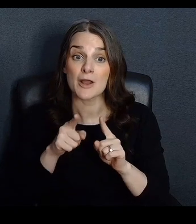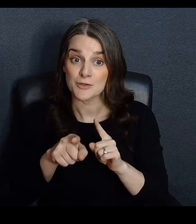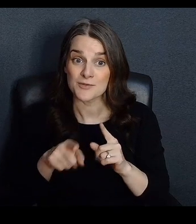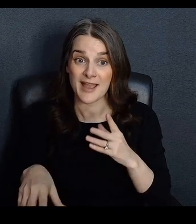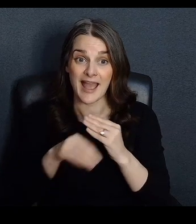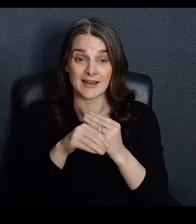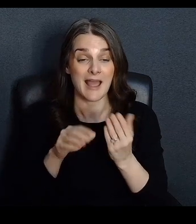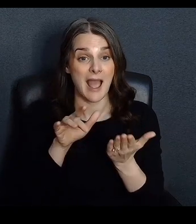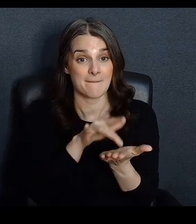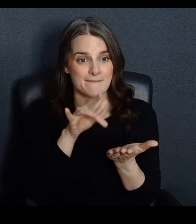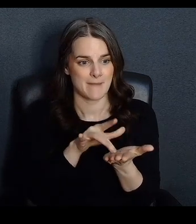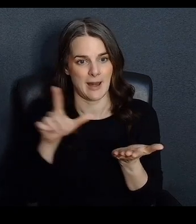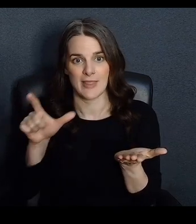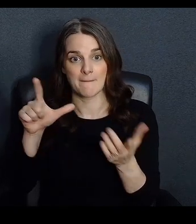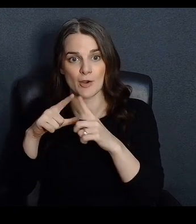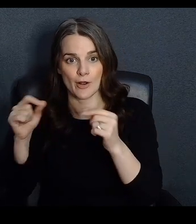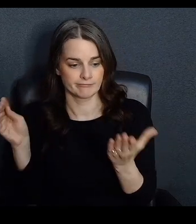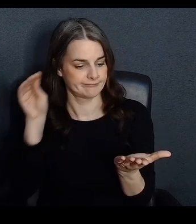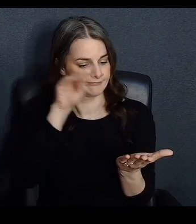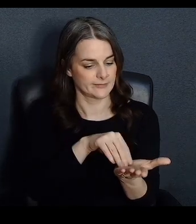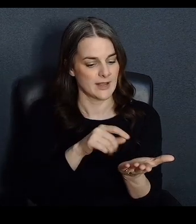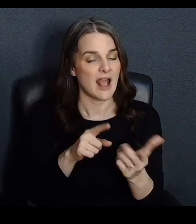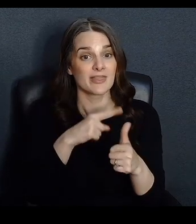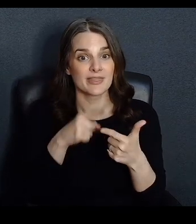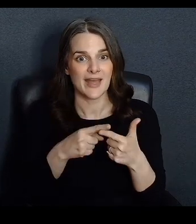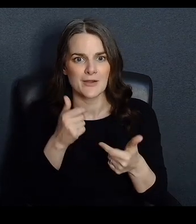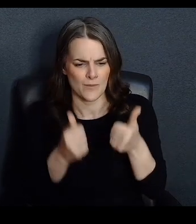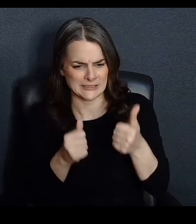to your library cart, and then in the notes field, writing in the names of which apps you'd like to try.